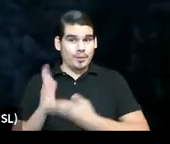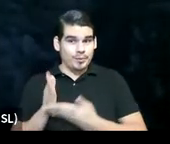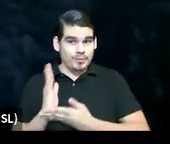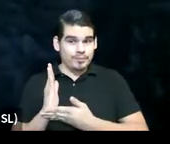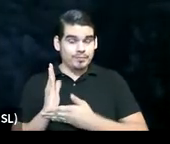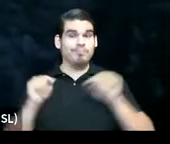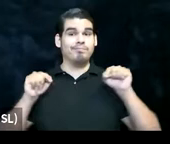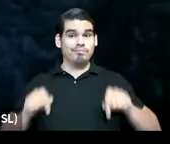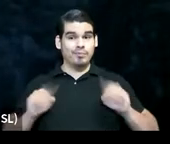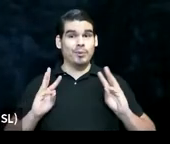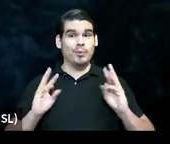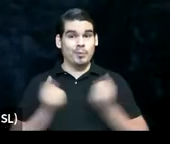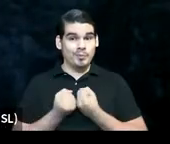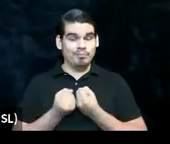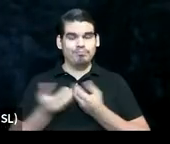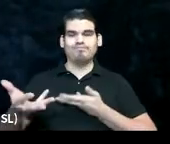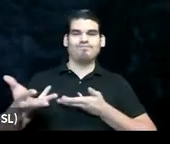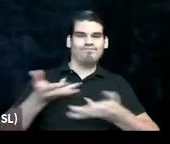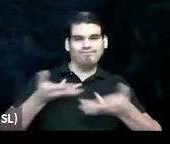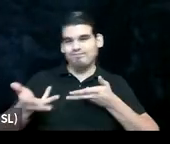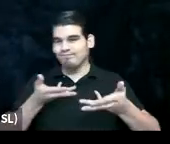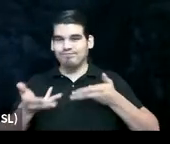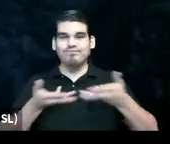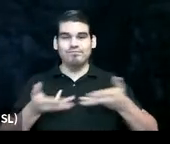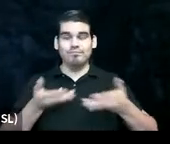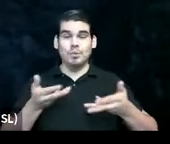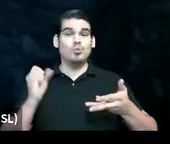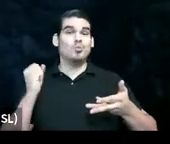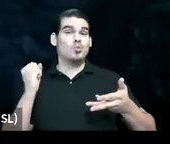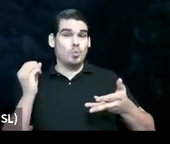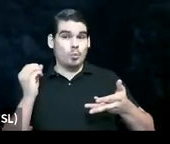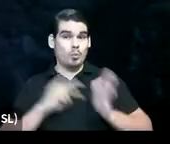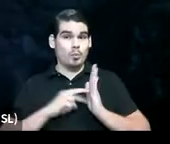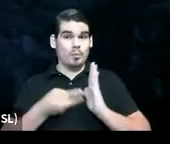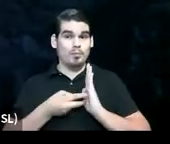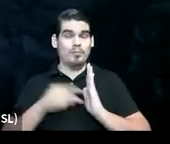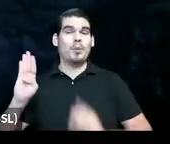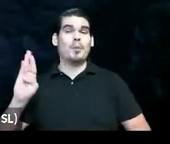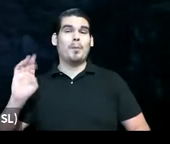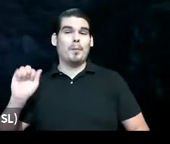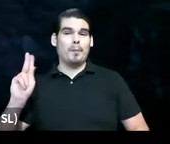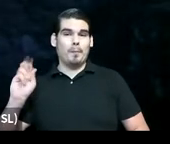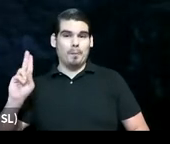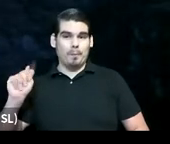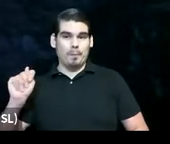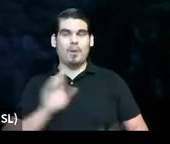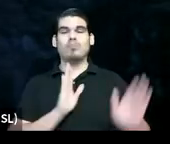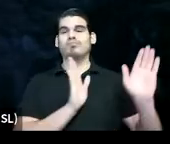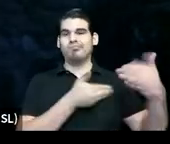10 minutes to brainstorm and discuss potential topics for your resolution, because in this webinar we're actually going to have groups.